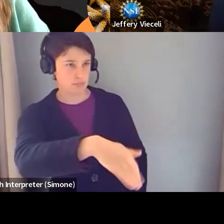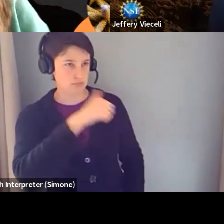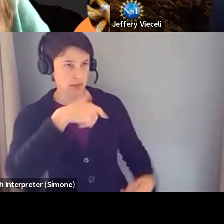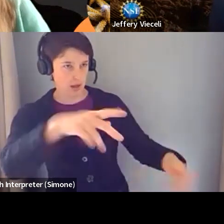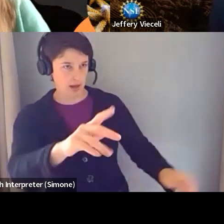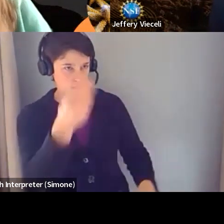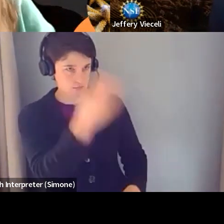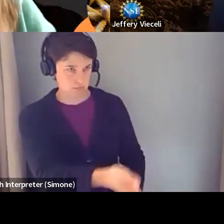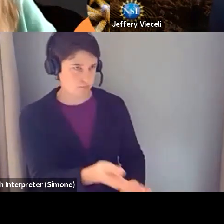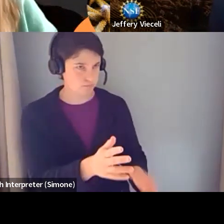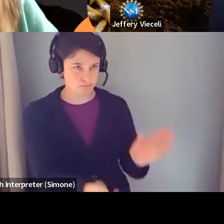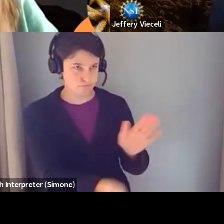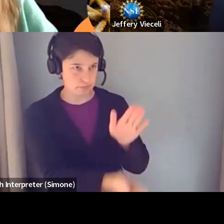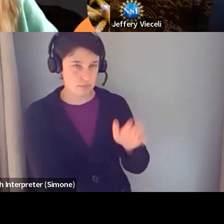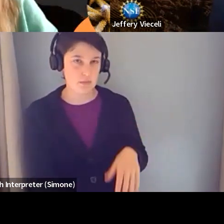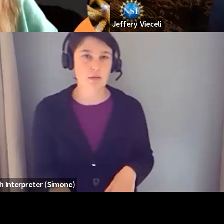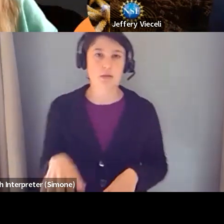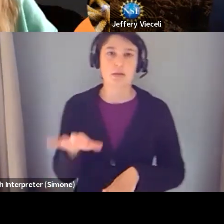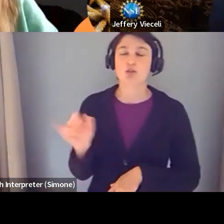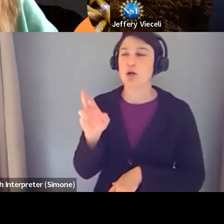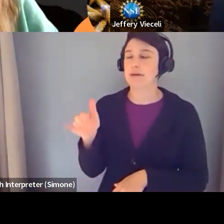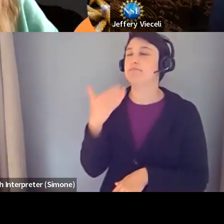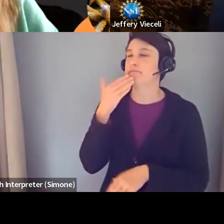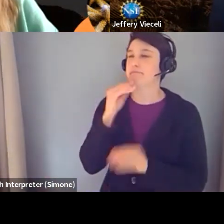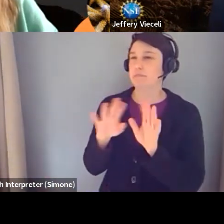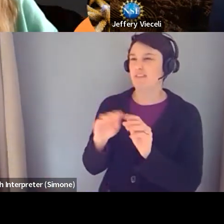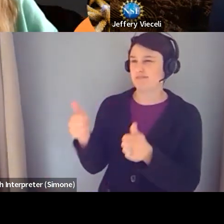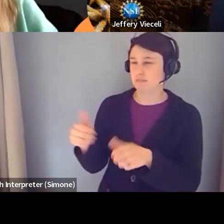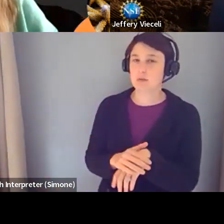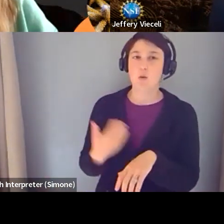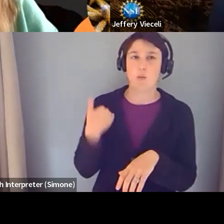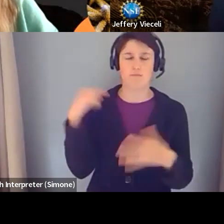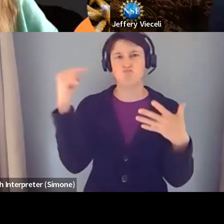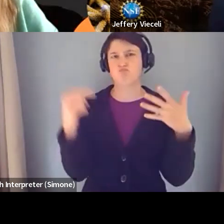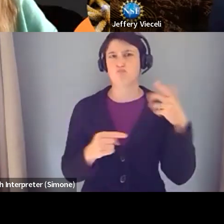Jeremy Leffler: Great; thanks for that clarification. I wanted to -- we got a number of questions about rebudgeting,